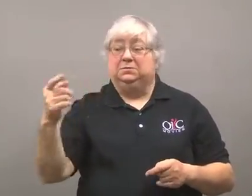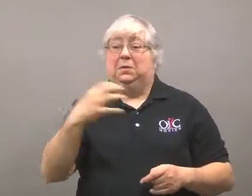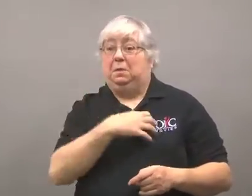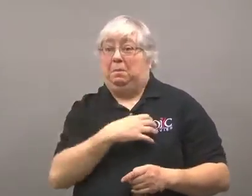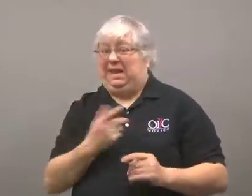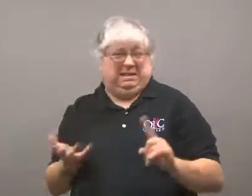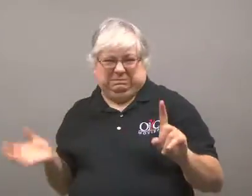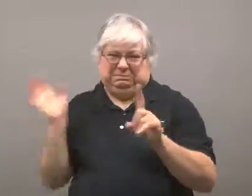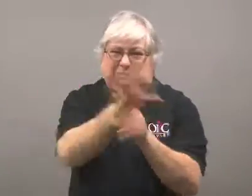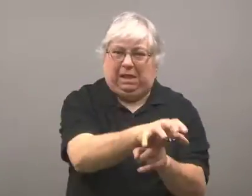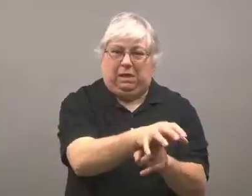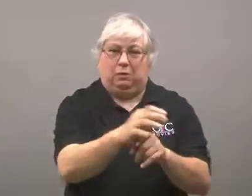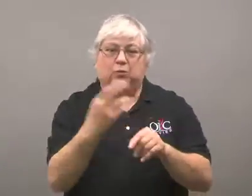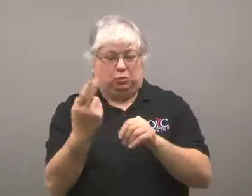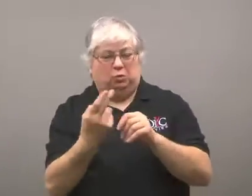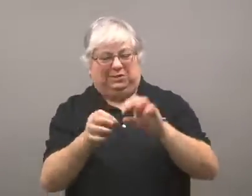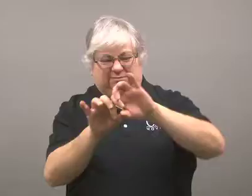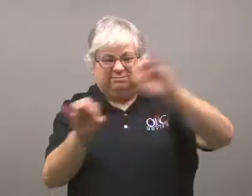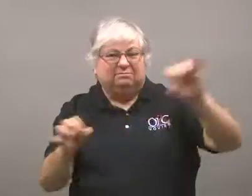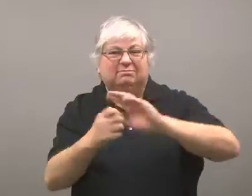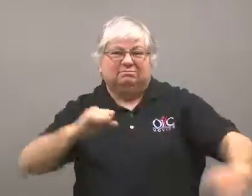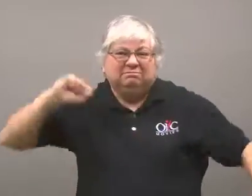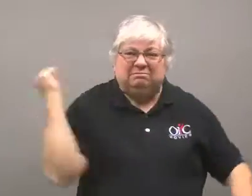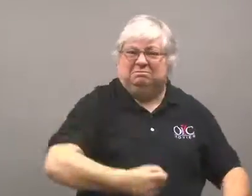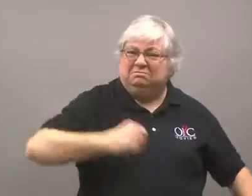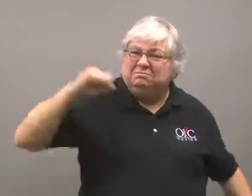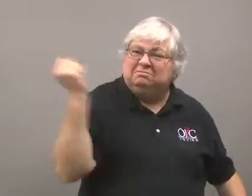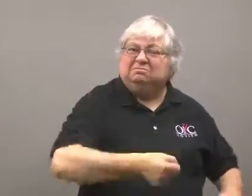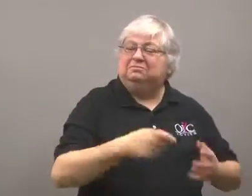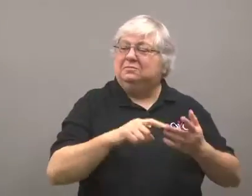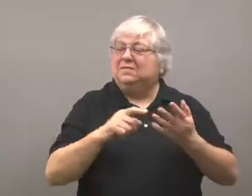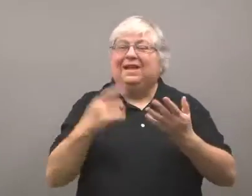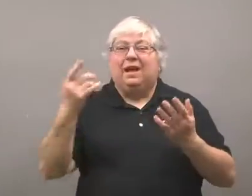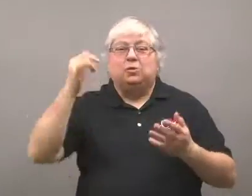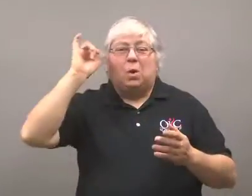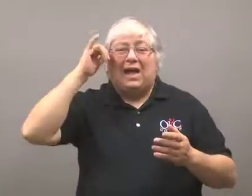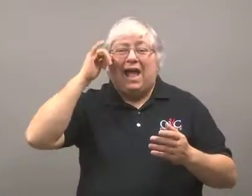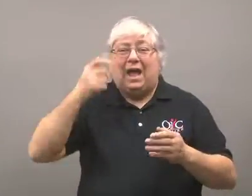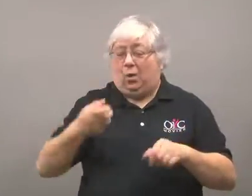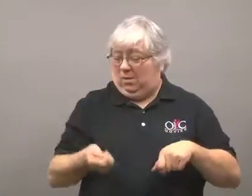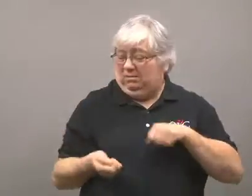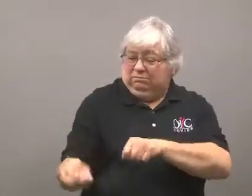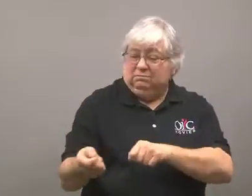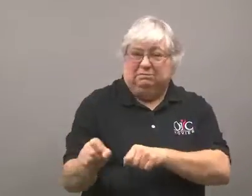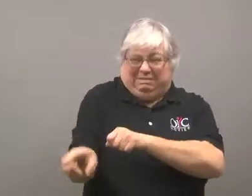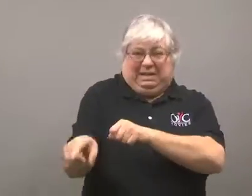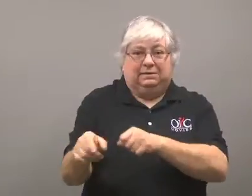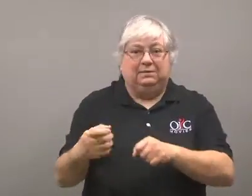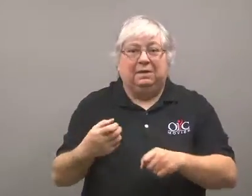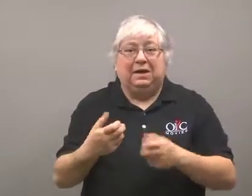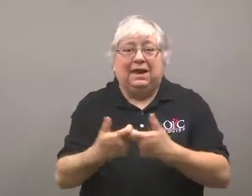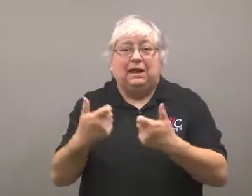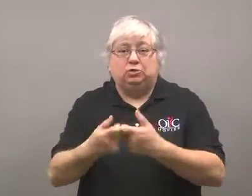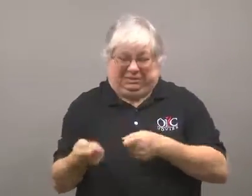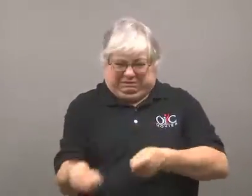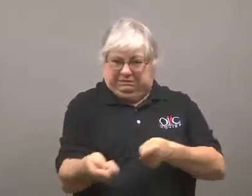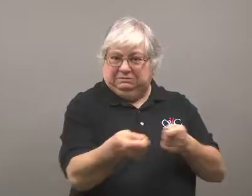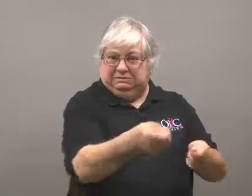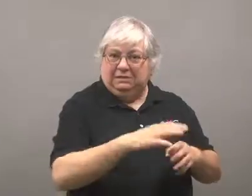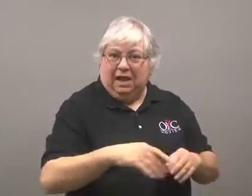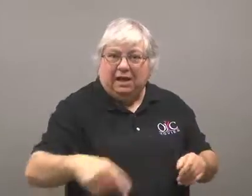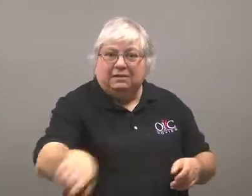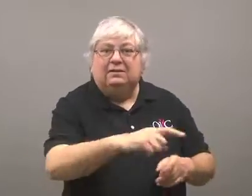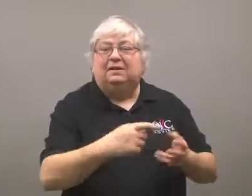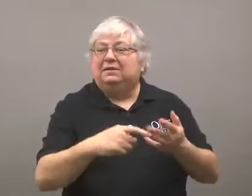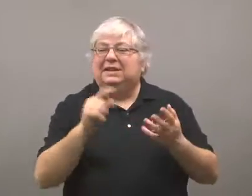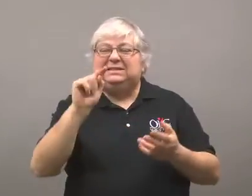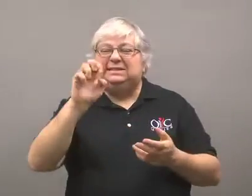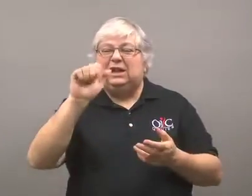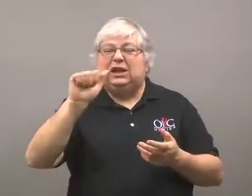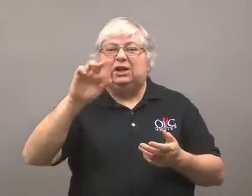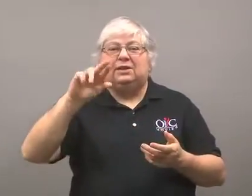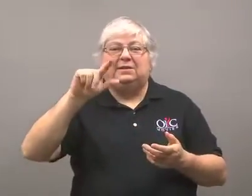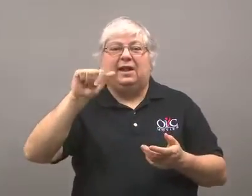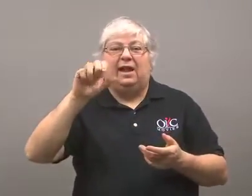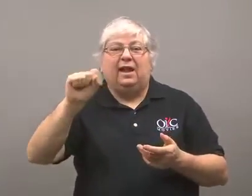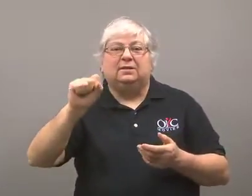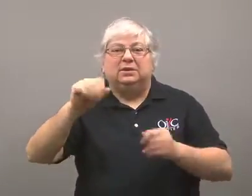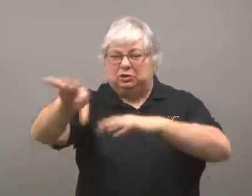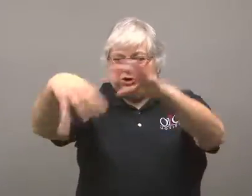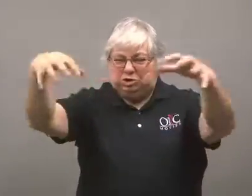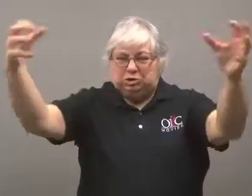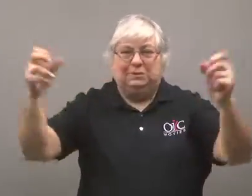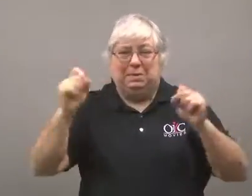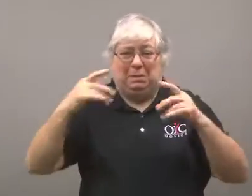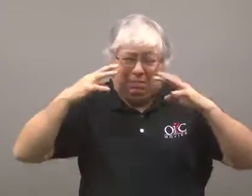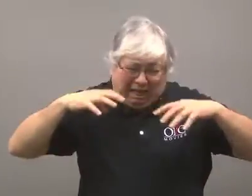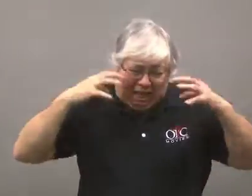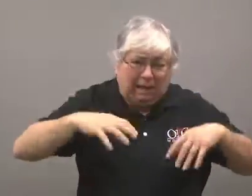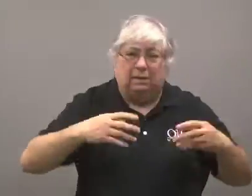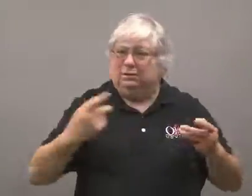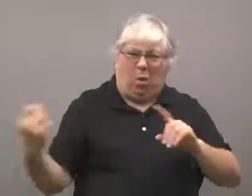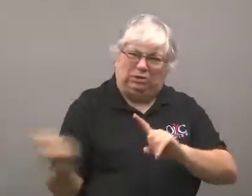police attacked the marchers using billy clubs, cattle prods and tear gas.